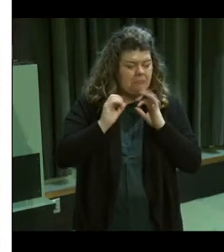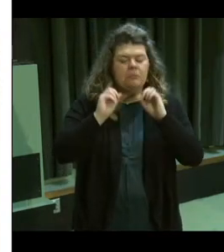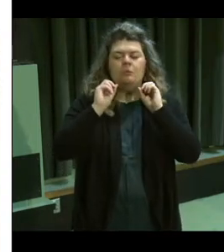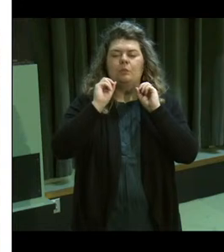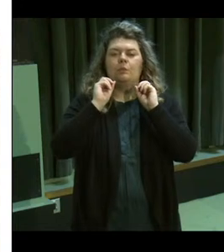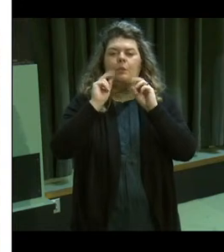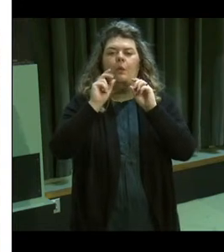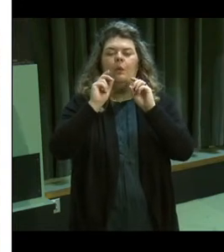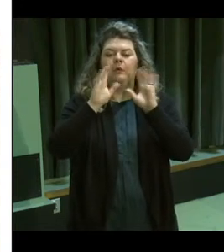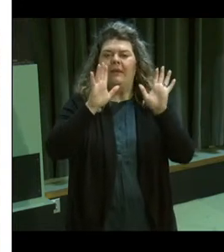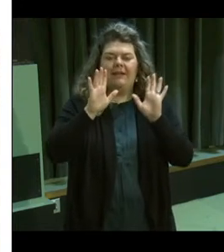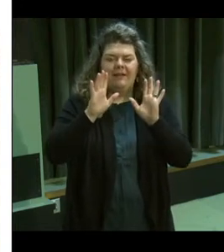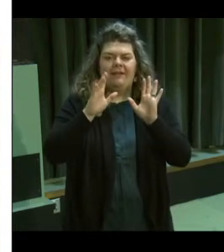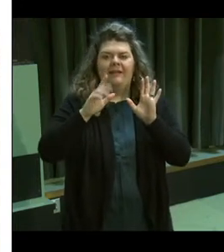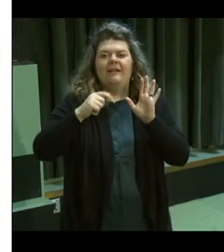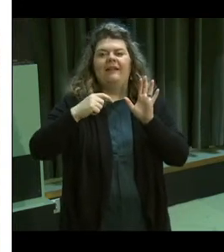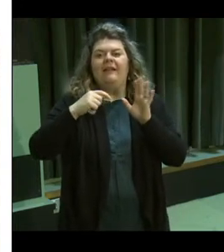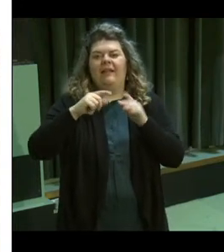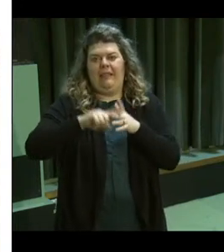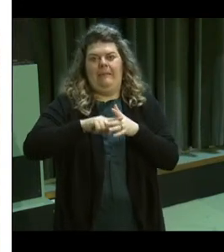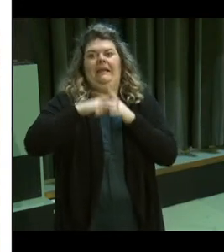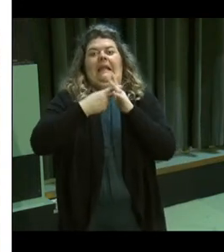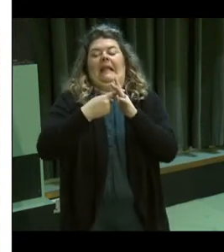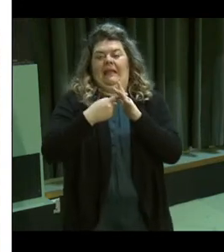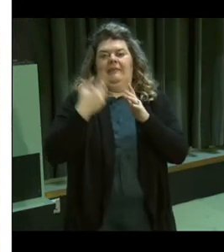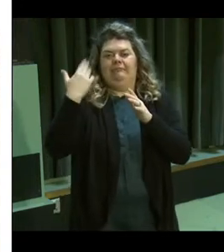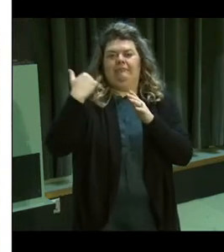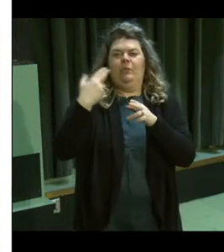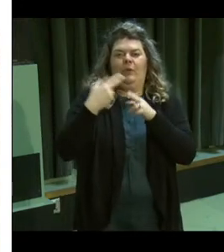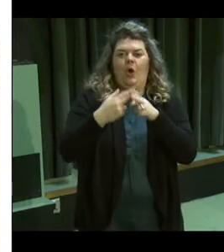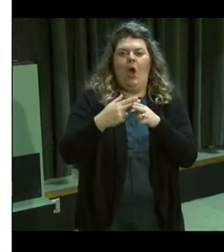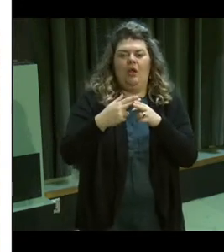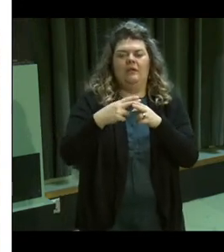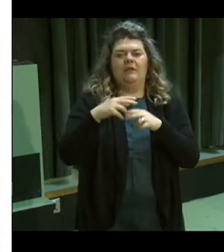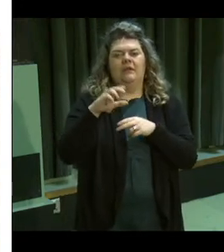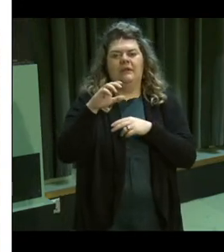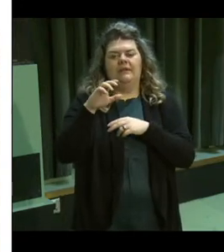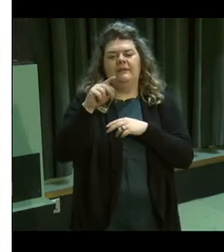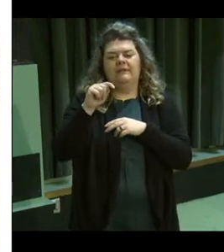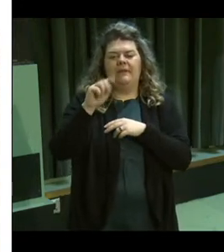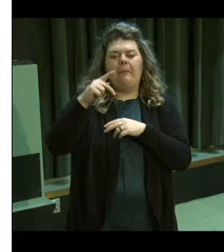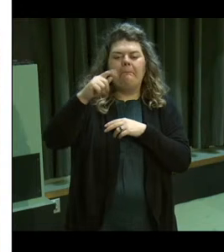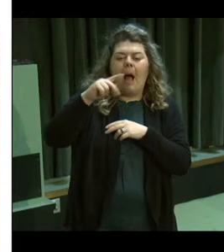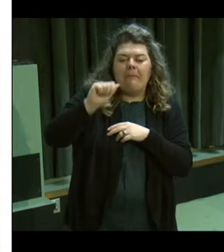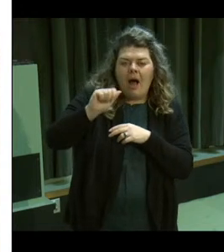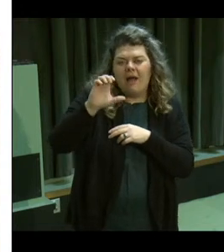So I just titled this in the